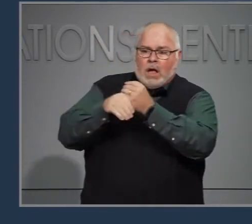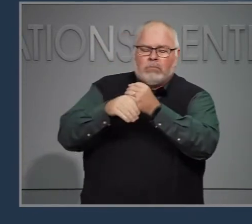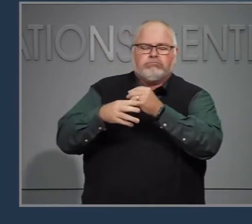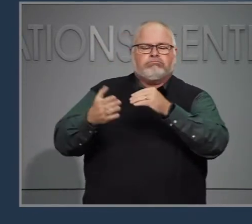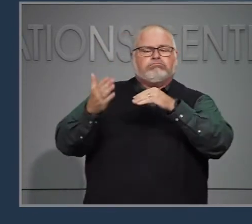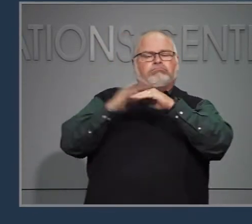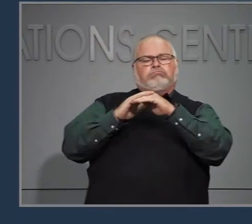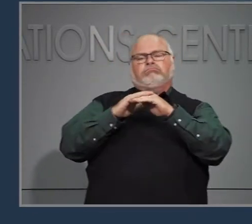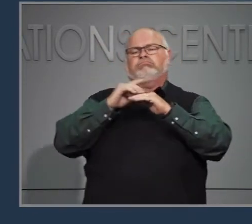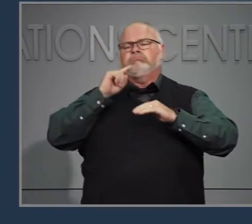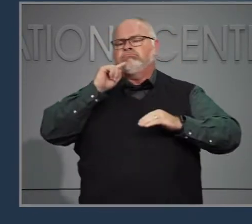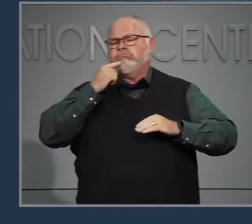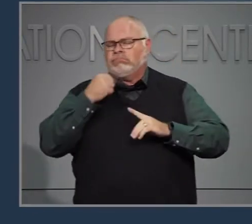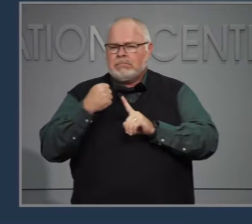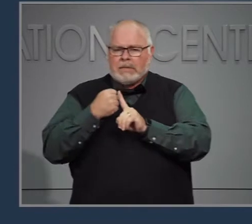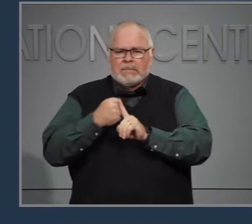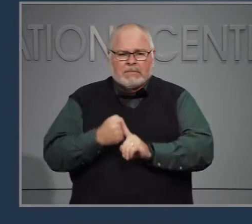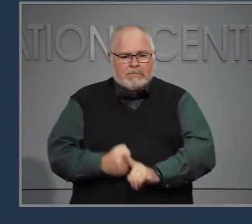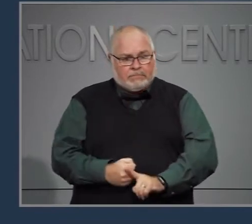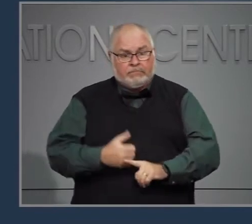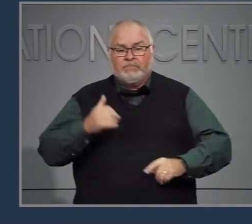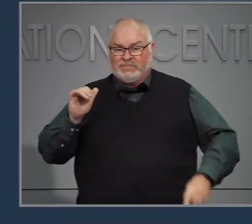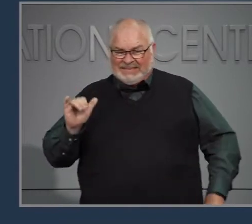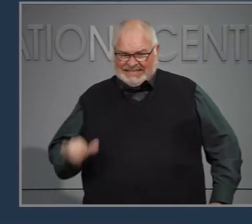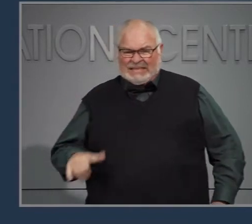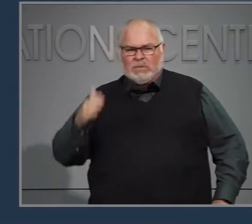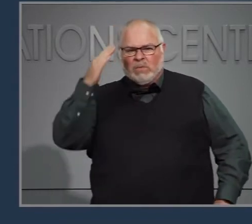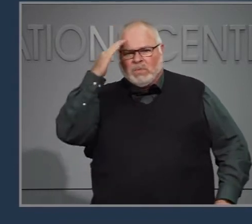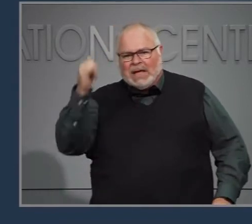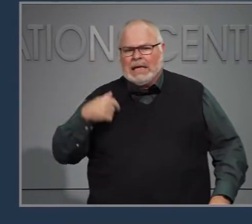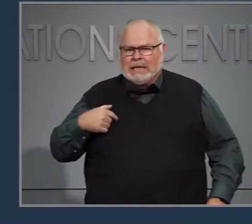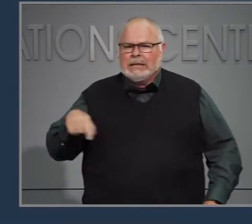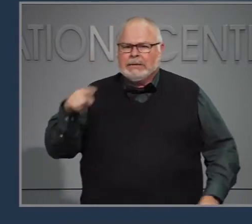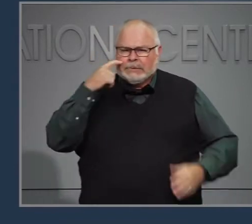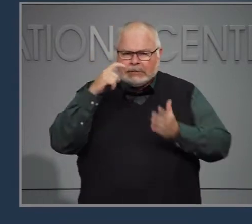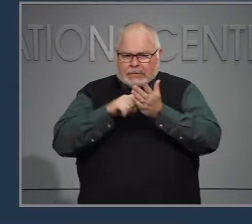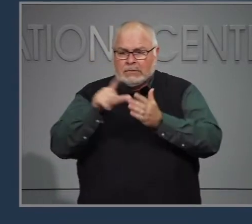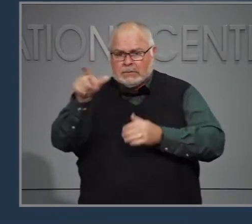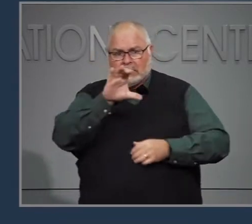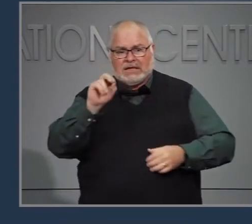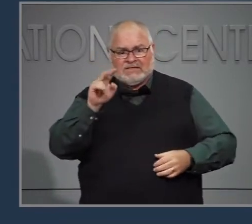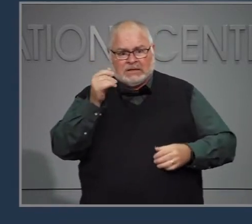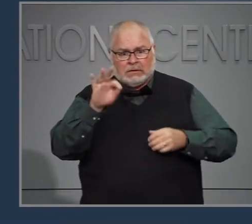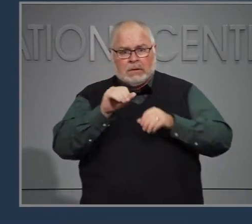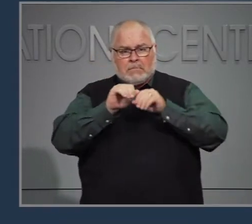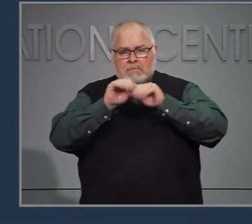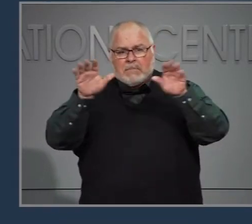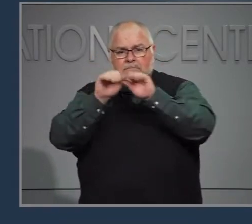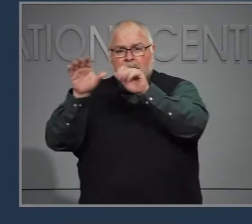WE ALSO KNOW THAT THE VIRUS SPREADS MOST EFFICIENTLY WHEN PEOPLE LIVE IN GROUP SETTINGS